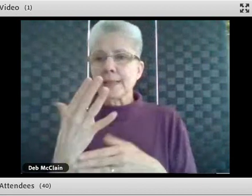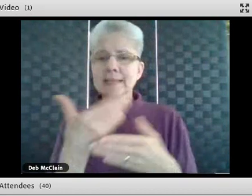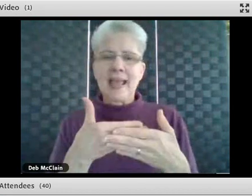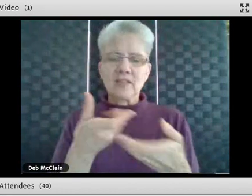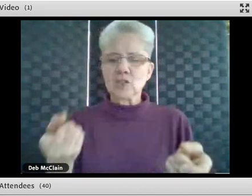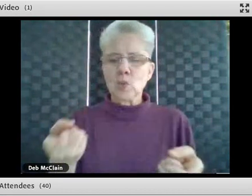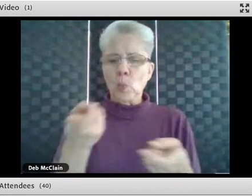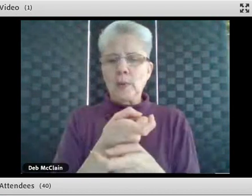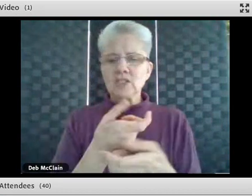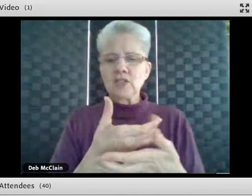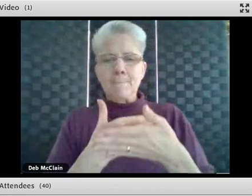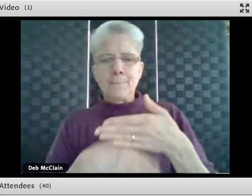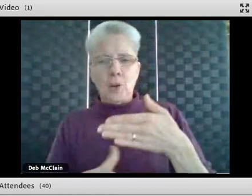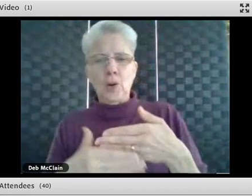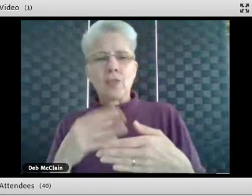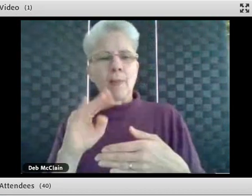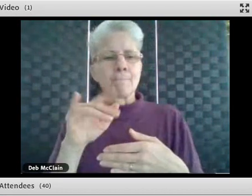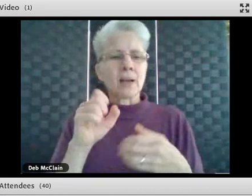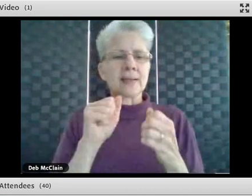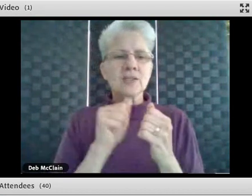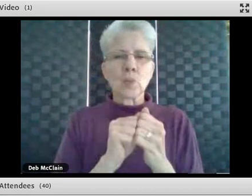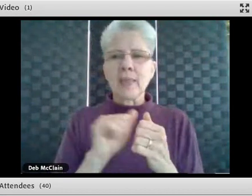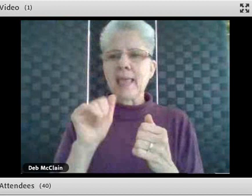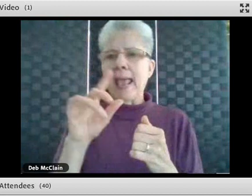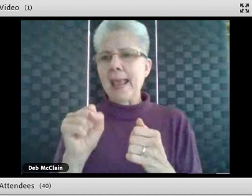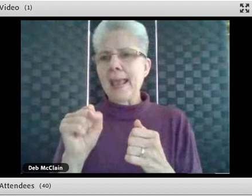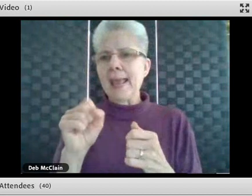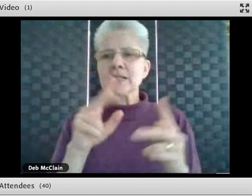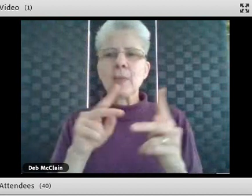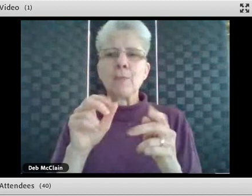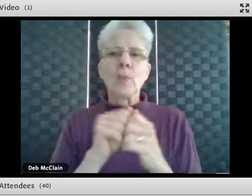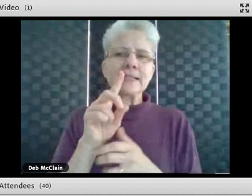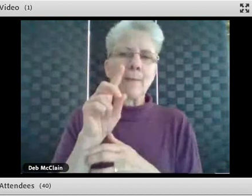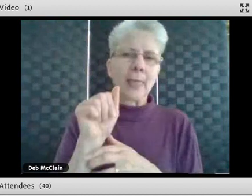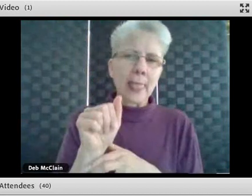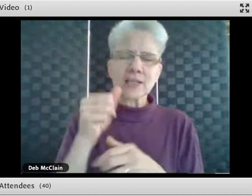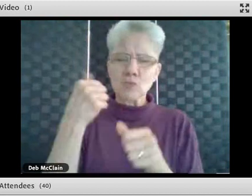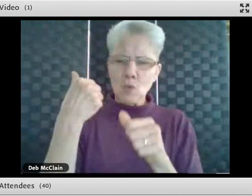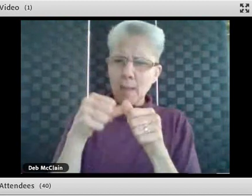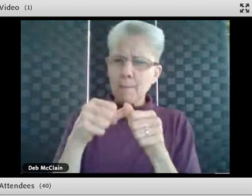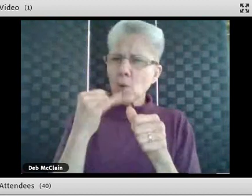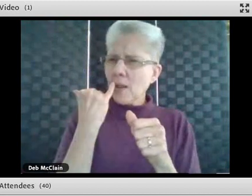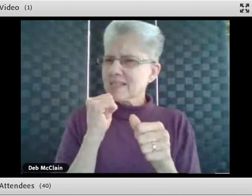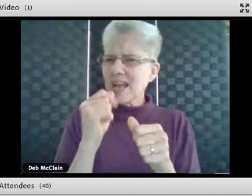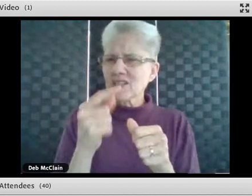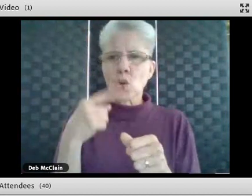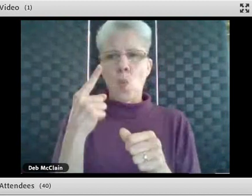and "monkeys as aides for people with disabilities." So, keep that in mind that there's not just kind of one way